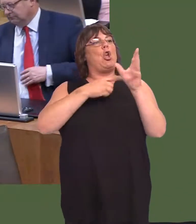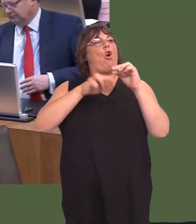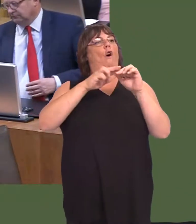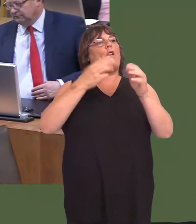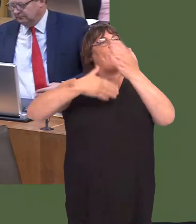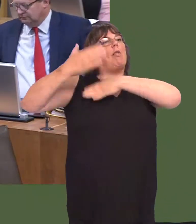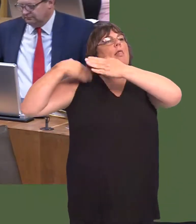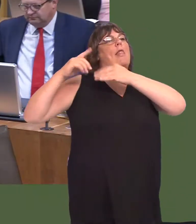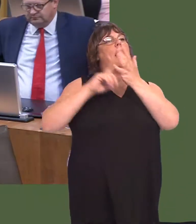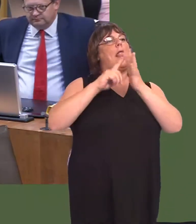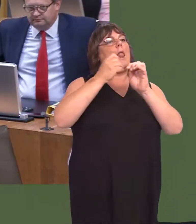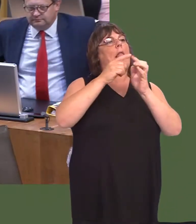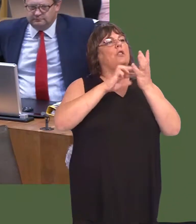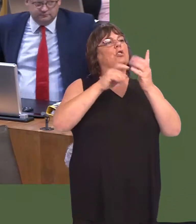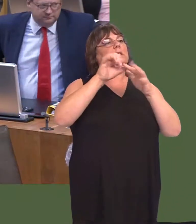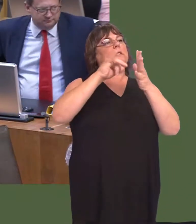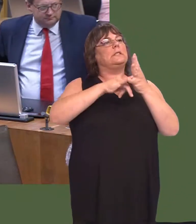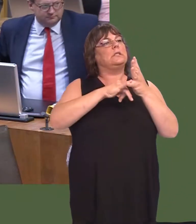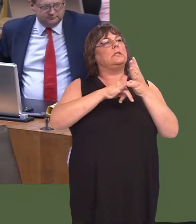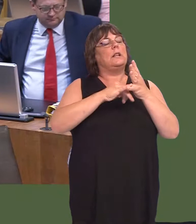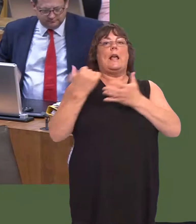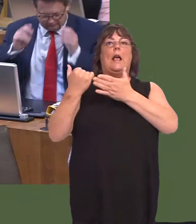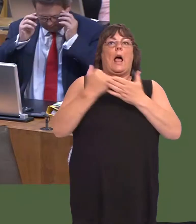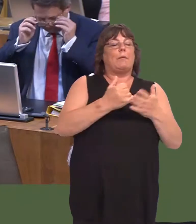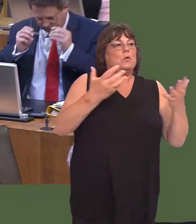an opportunity for us to build on the essential role of tourism in Pembrokeshire, and the